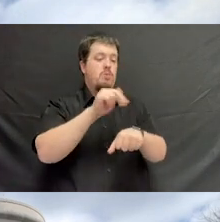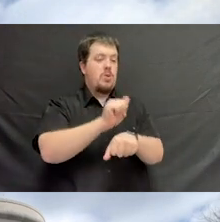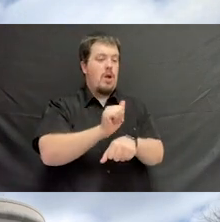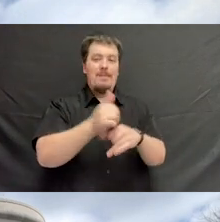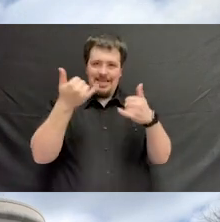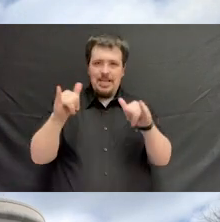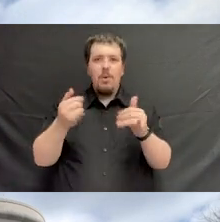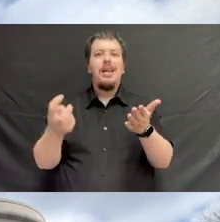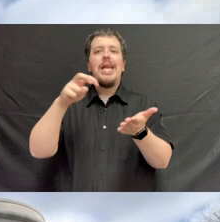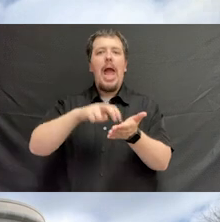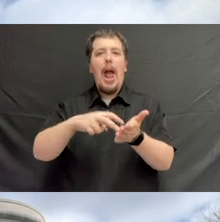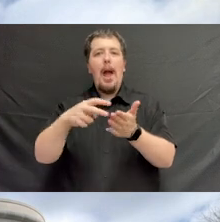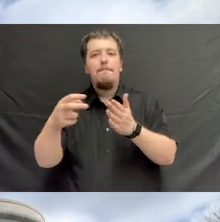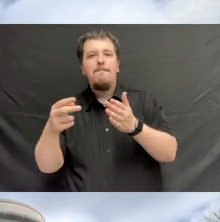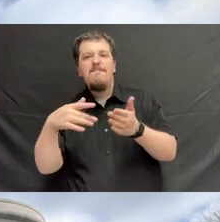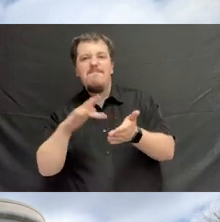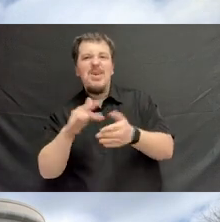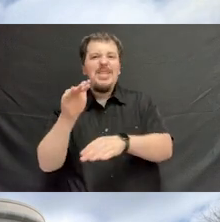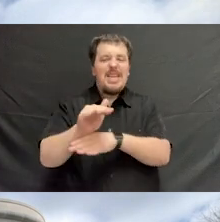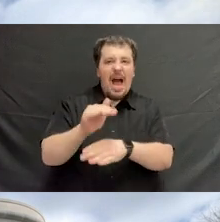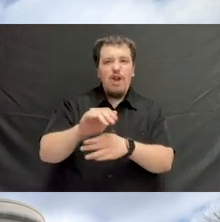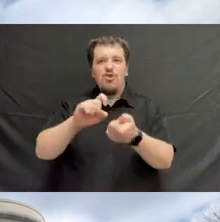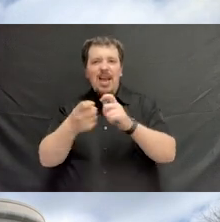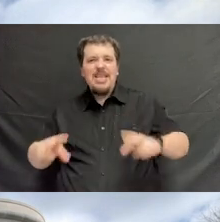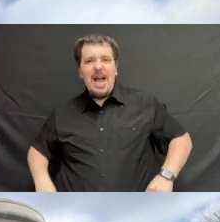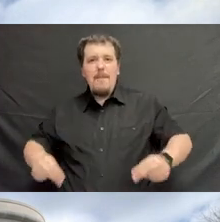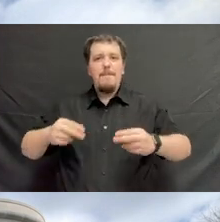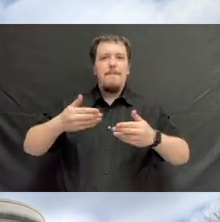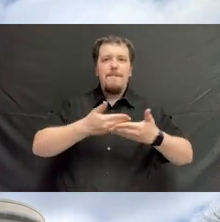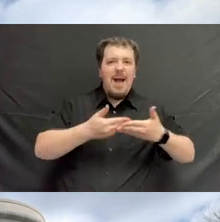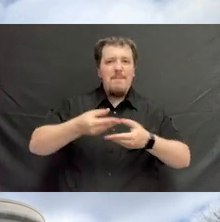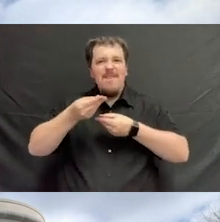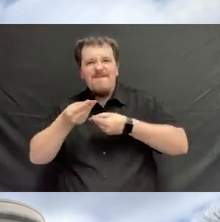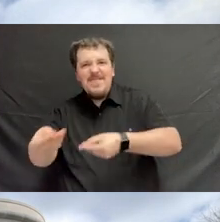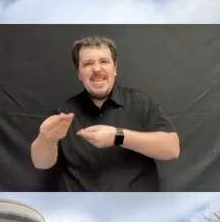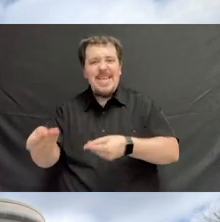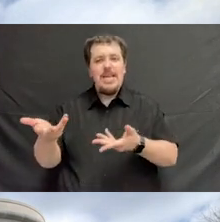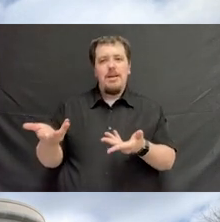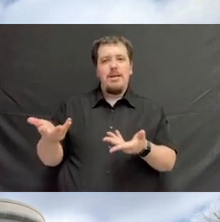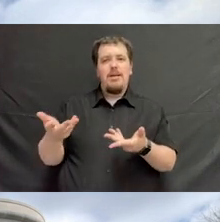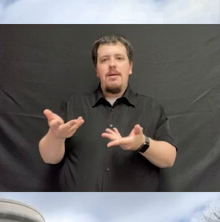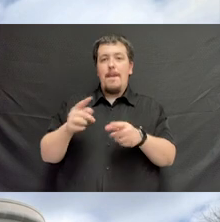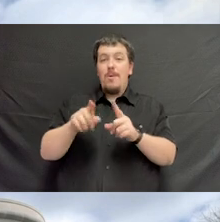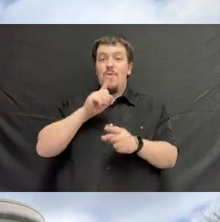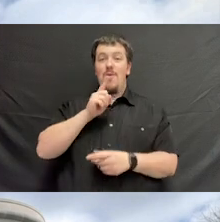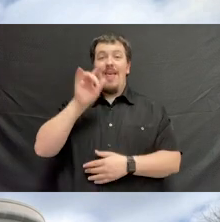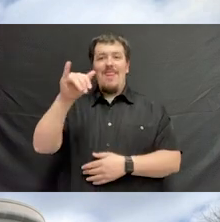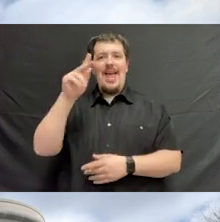in the middle of night and change a diaper and get that baby ready to nurse or feed. And that is the kind of perspiration,